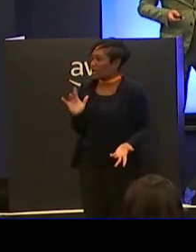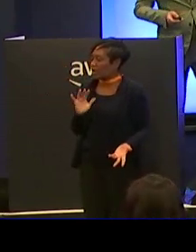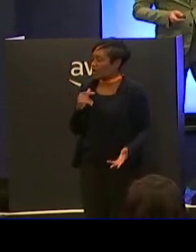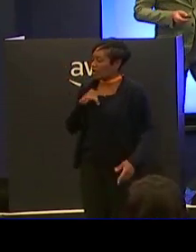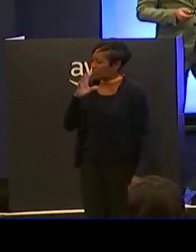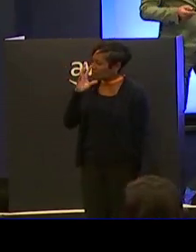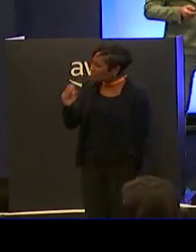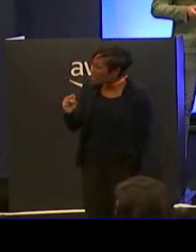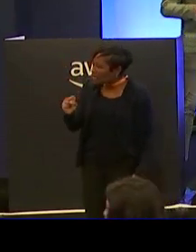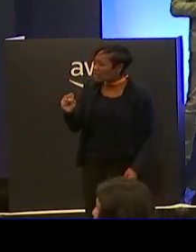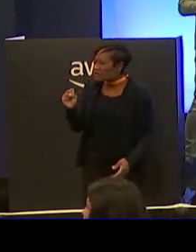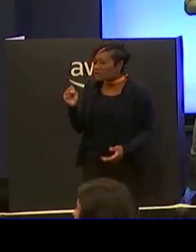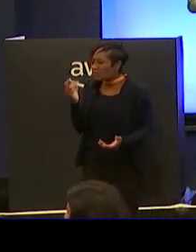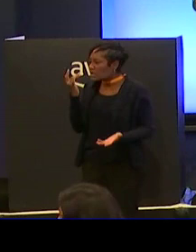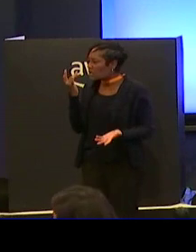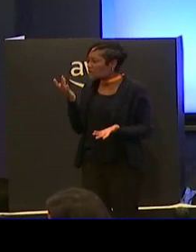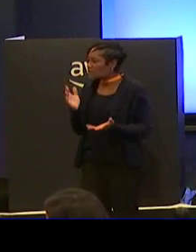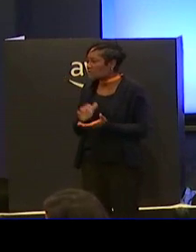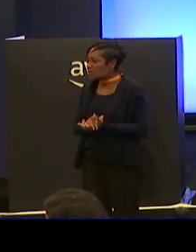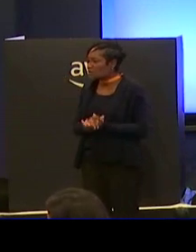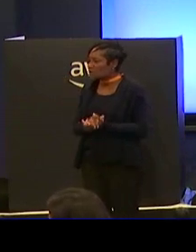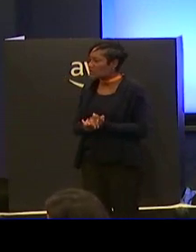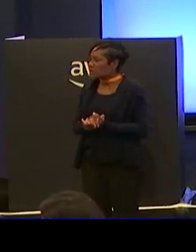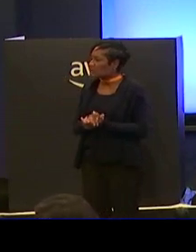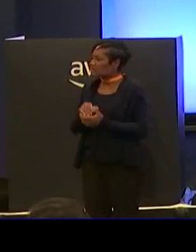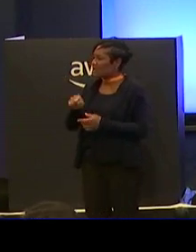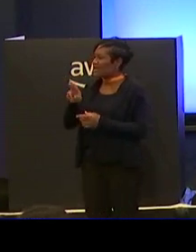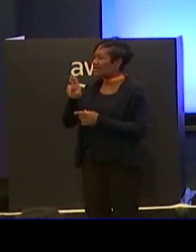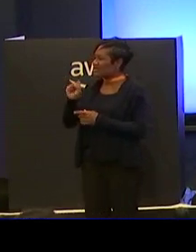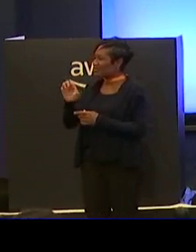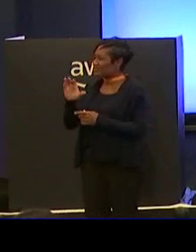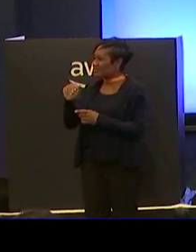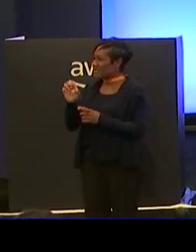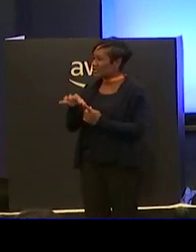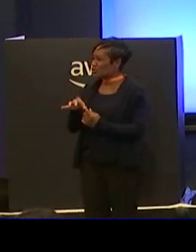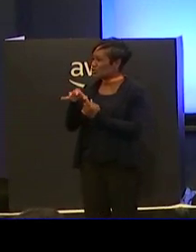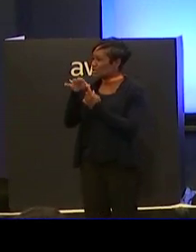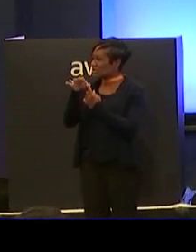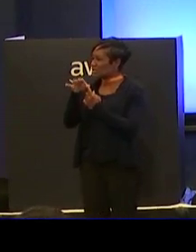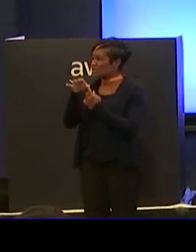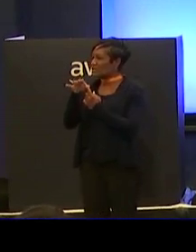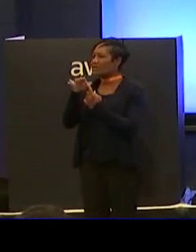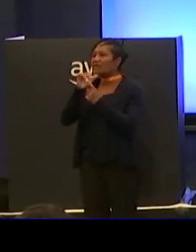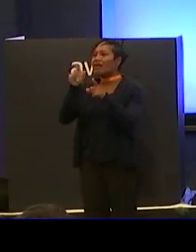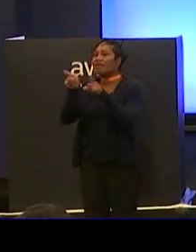because that use case was quite unique it made it different from your everyday typical